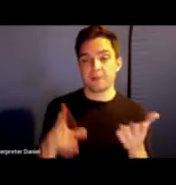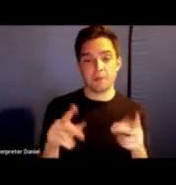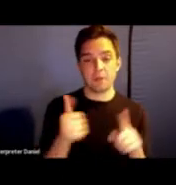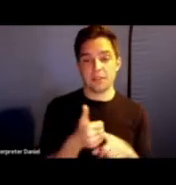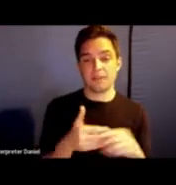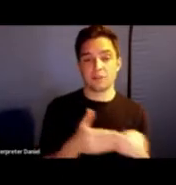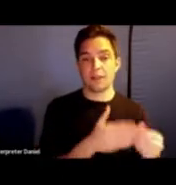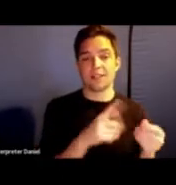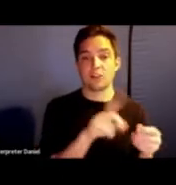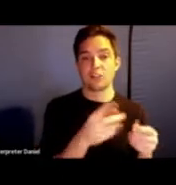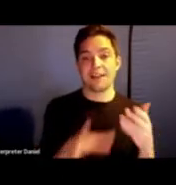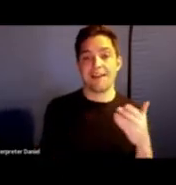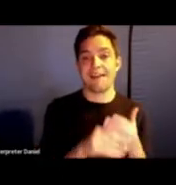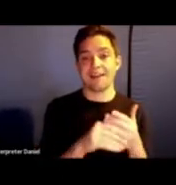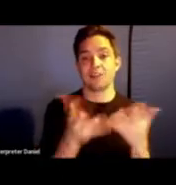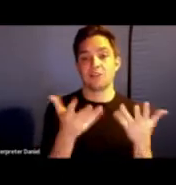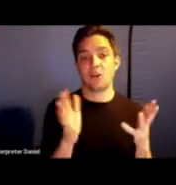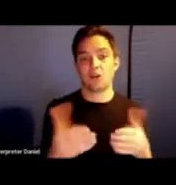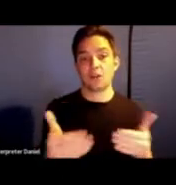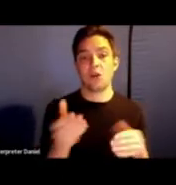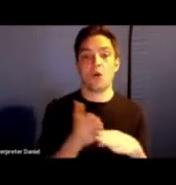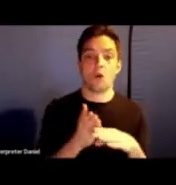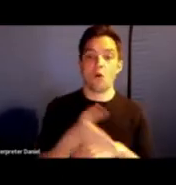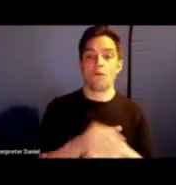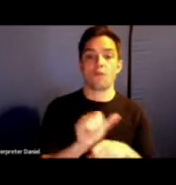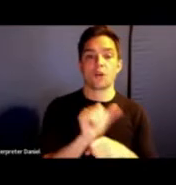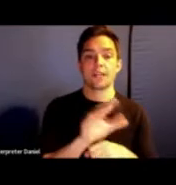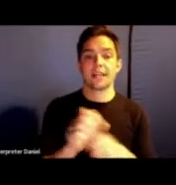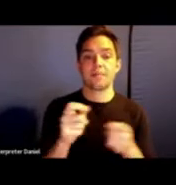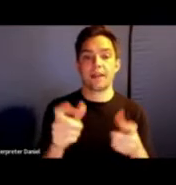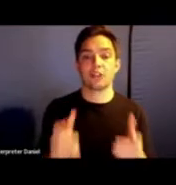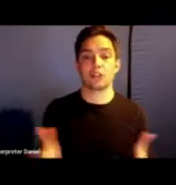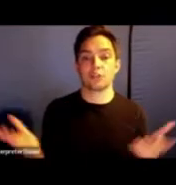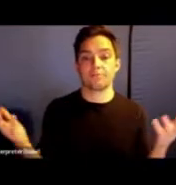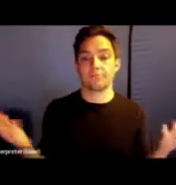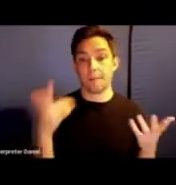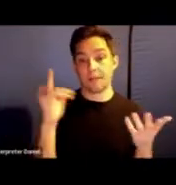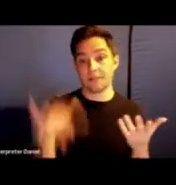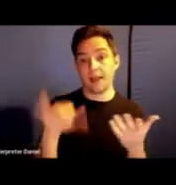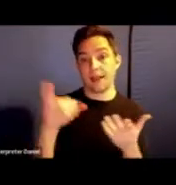are just added on to an already overworked case manager. Because of this, the I&A provider can be